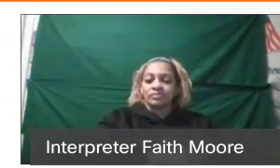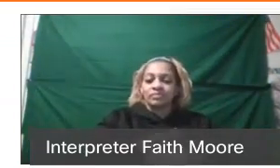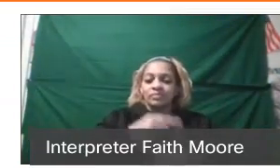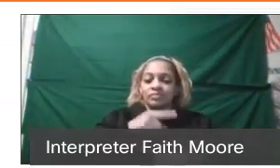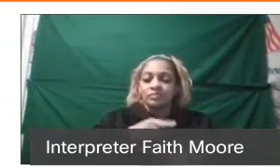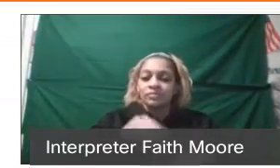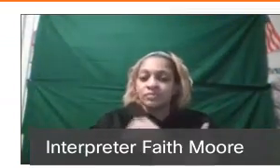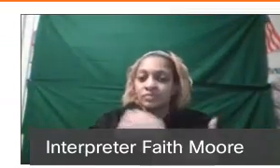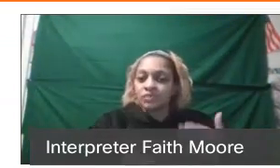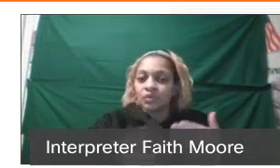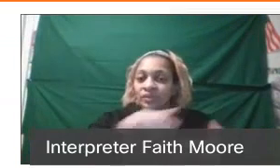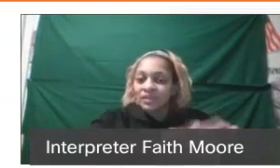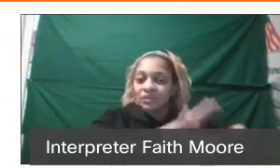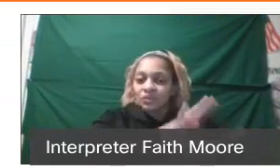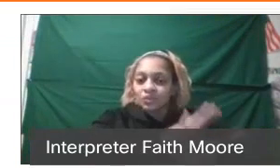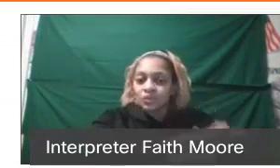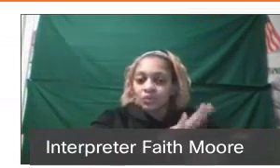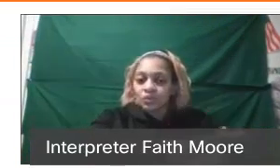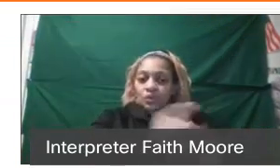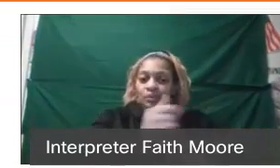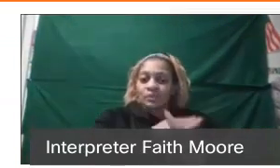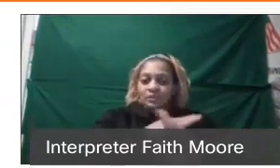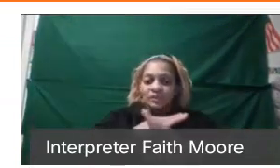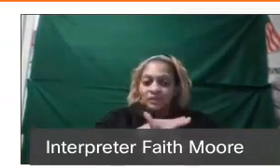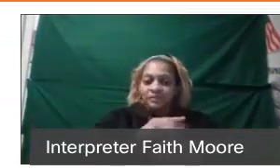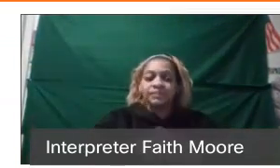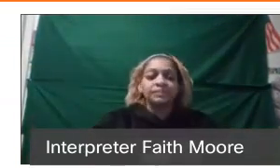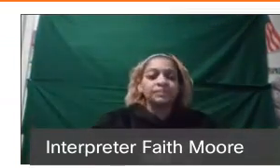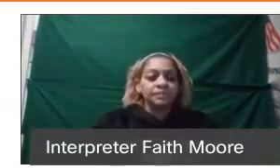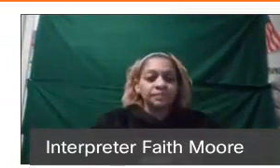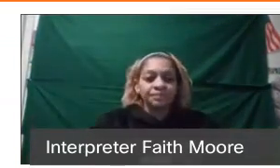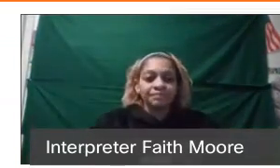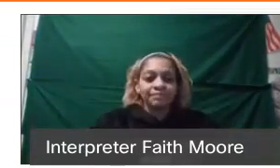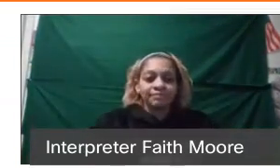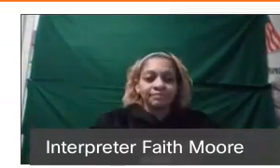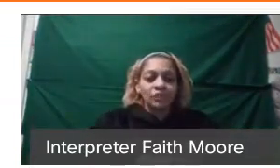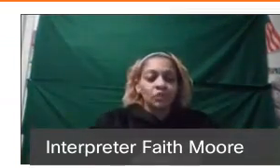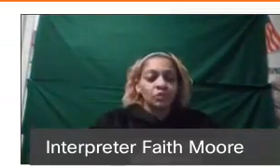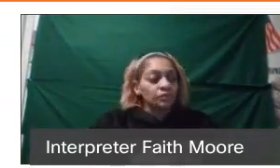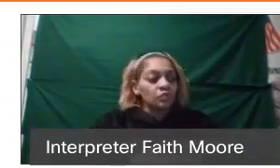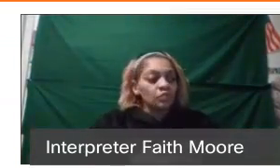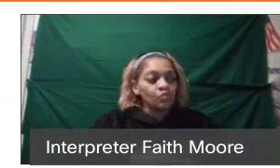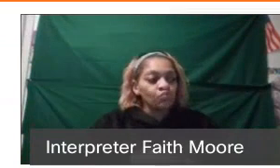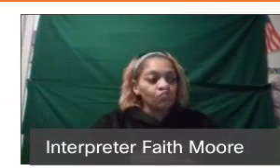This will be like, temporary for that will move to construction and then we have to come back and.